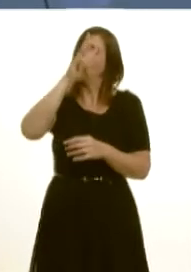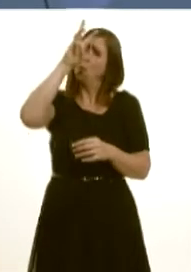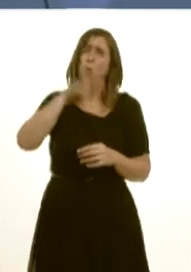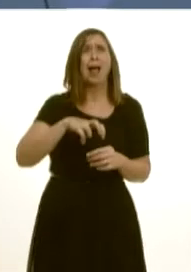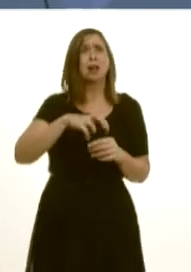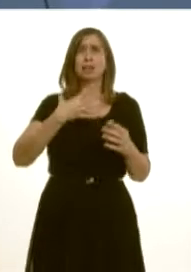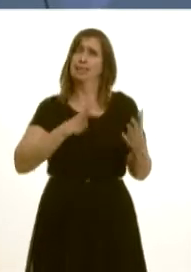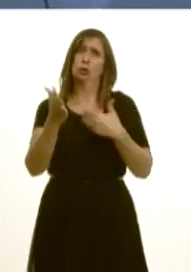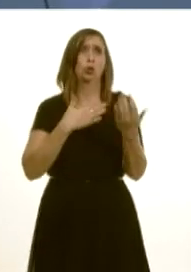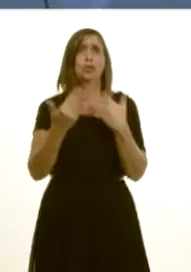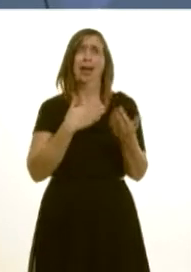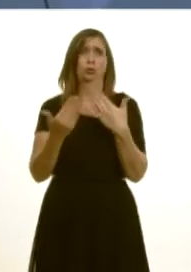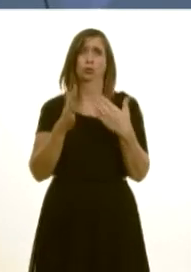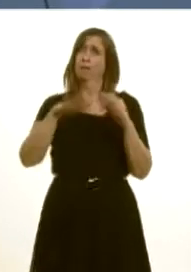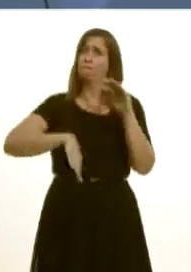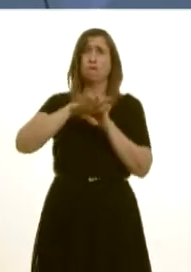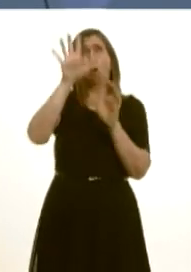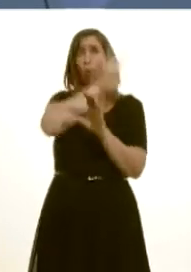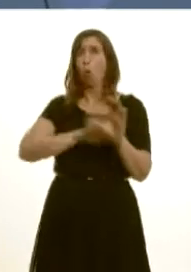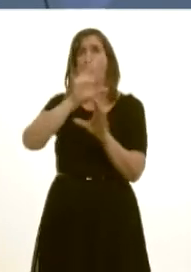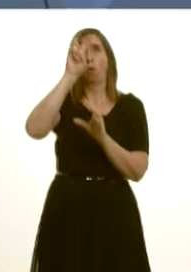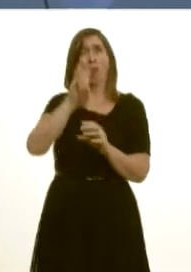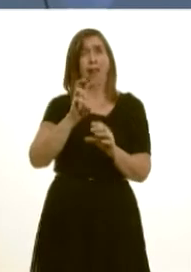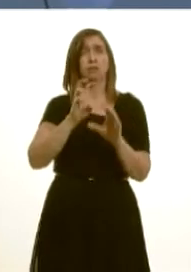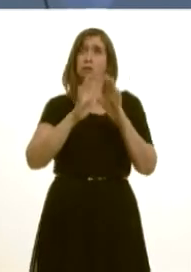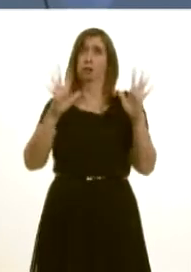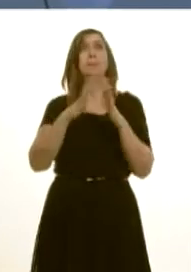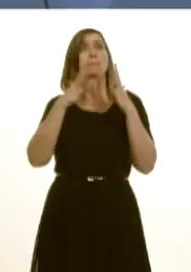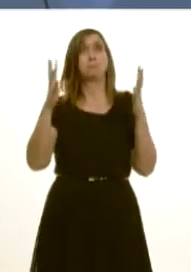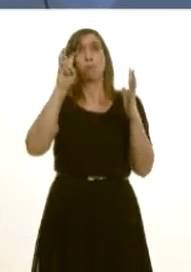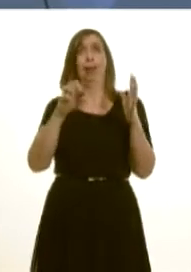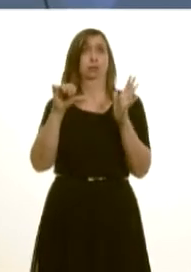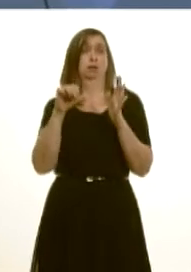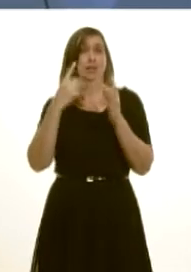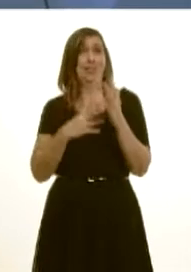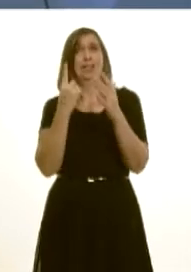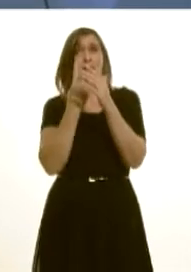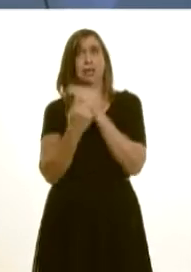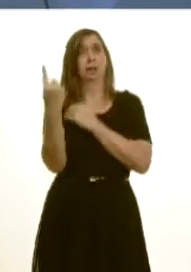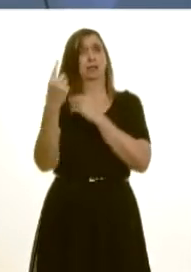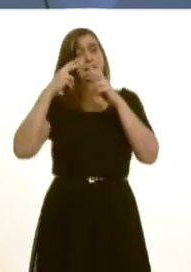in north, mid or south Wales, is a countrywide independent inquiry into what is going on